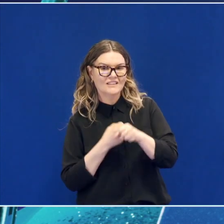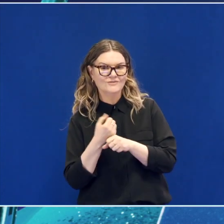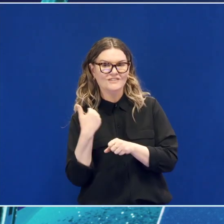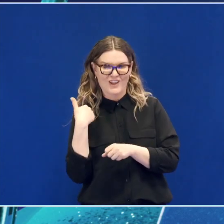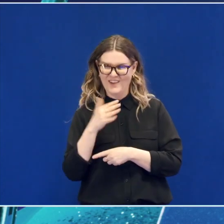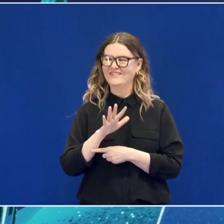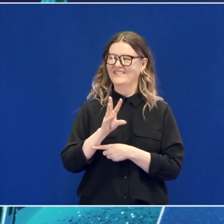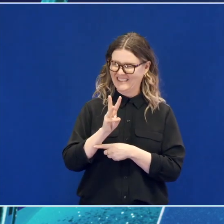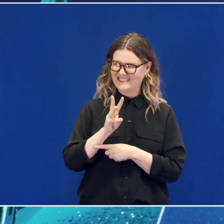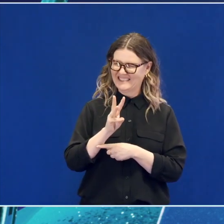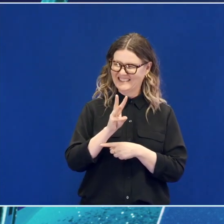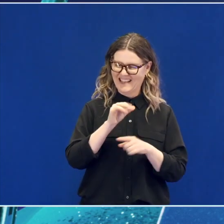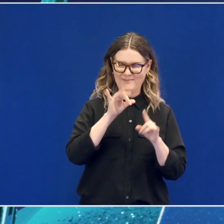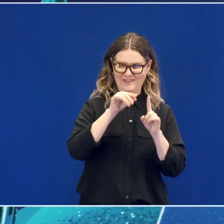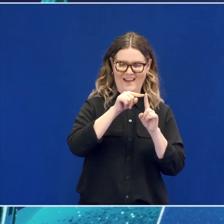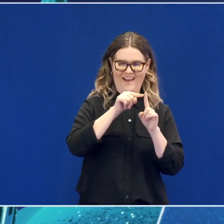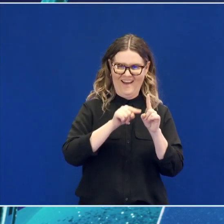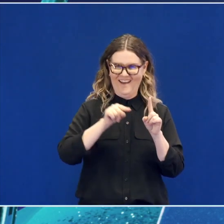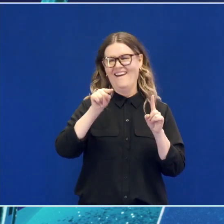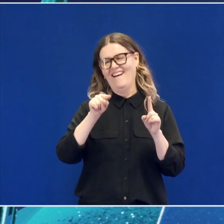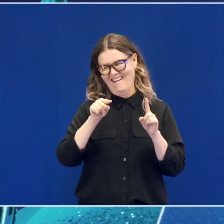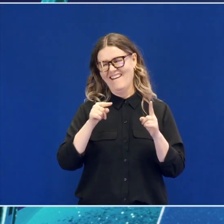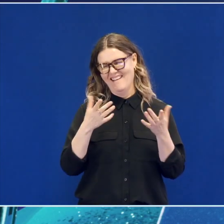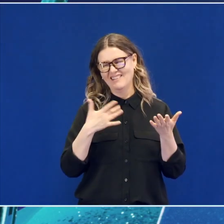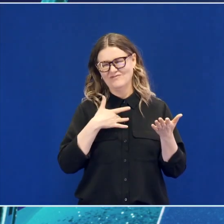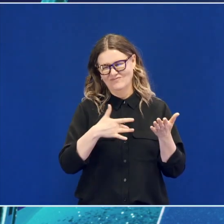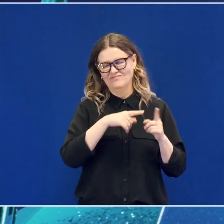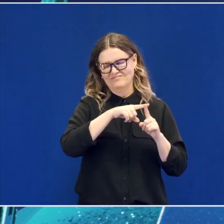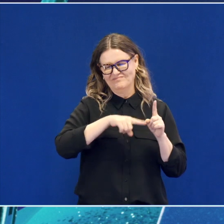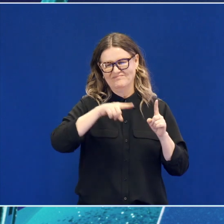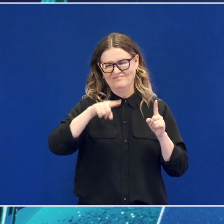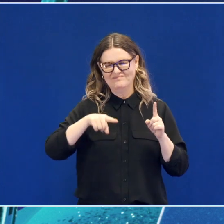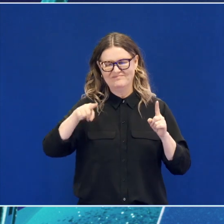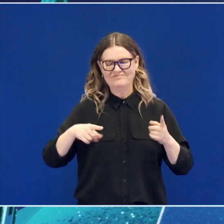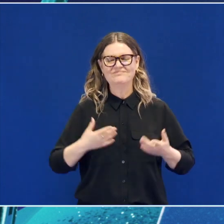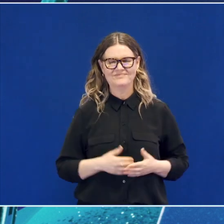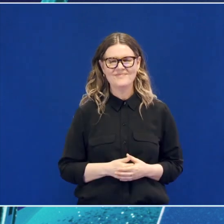I think the -- what's exciting to me is the opportunity